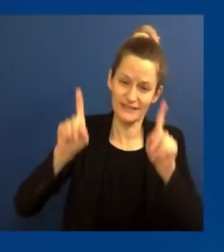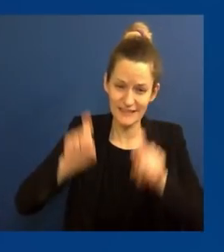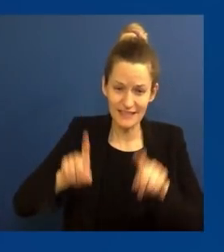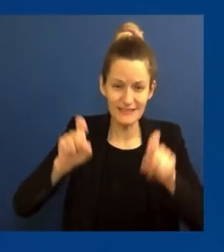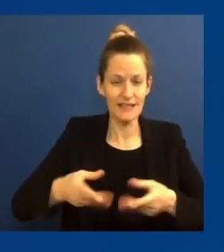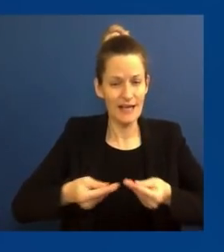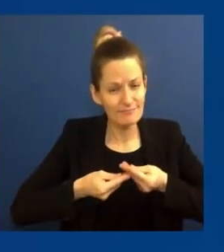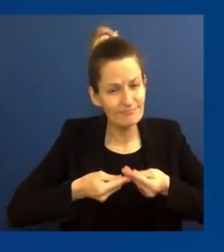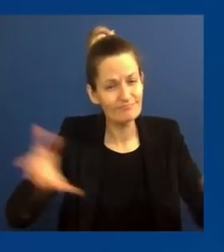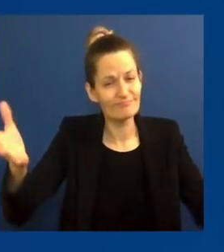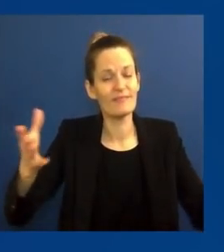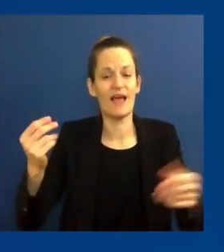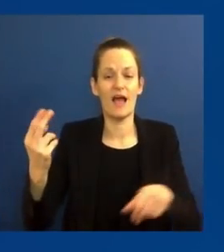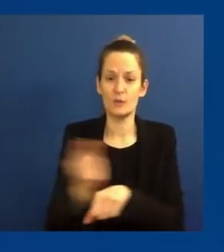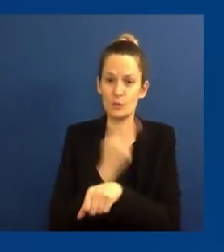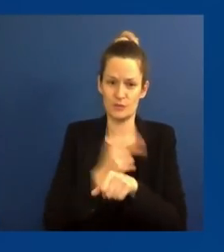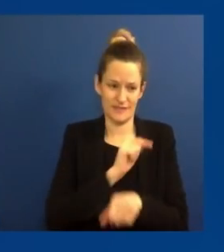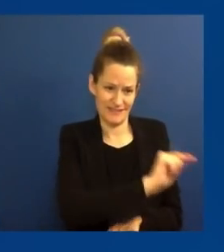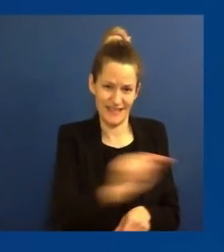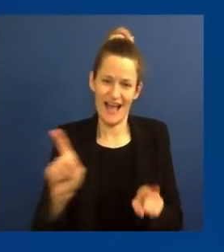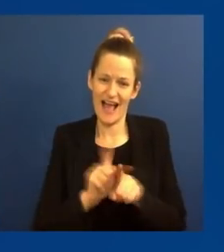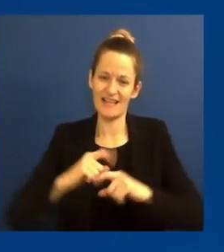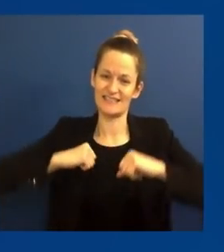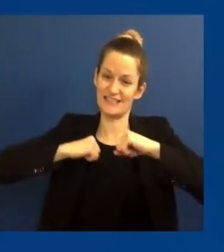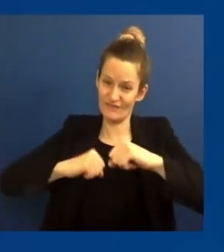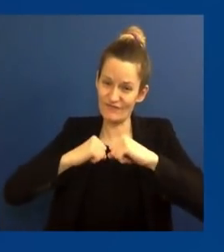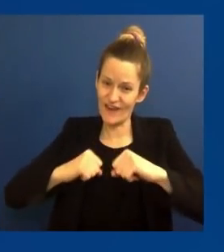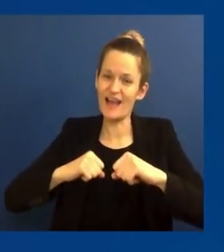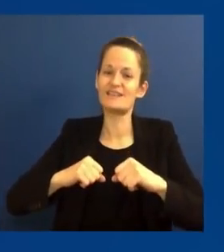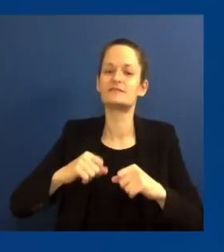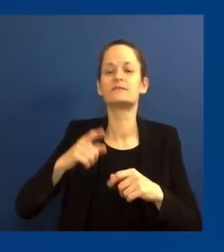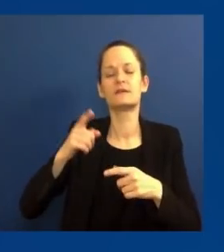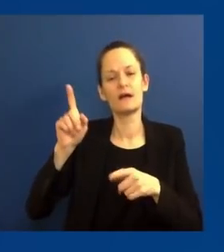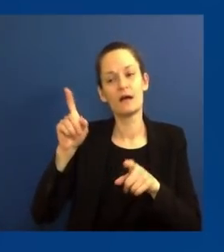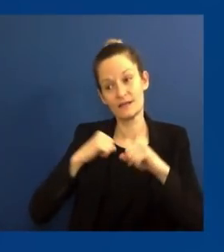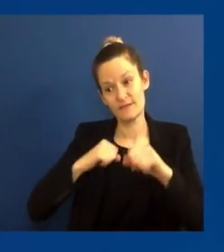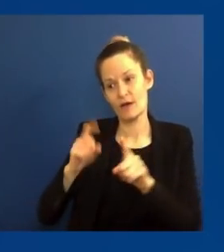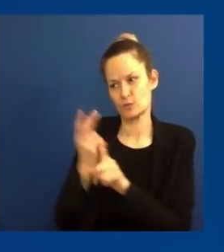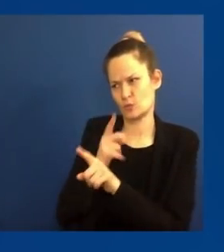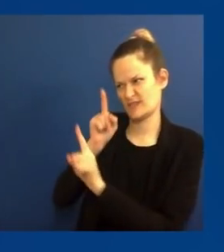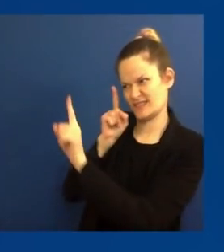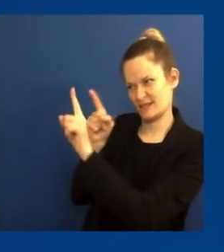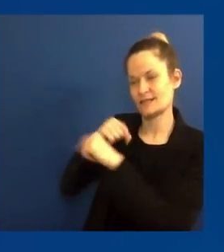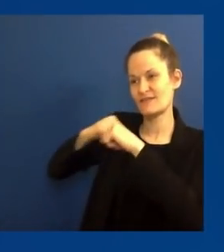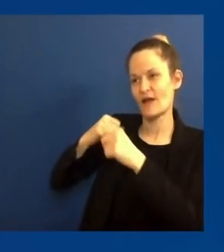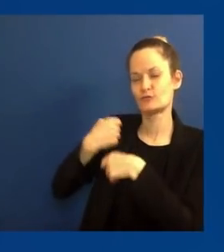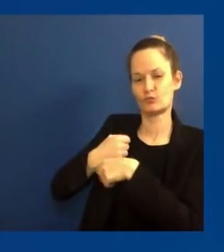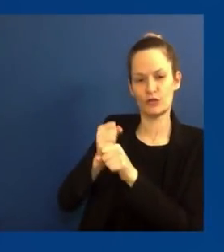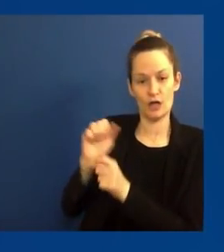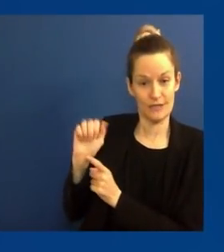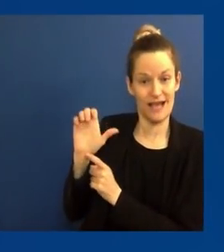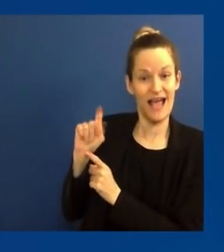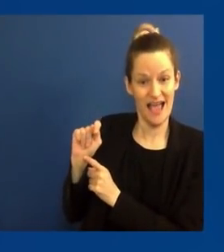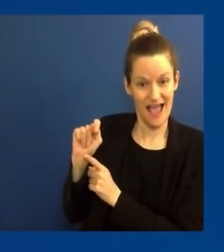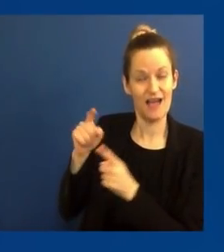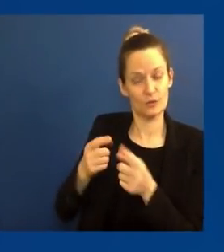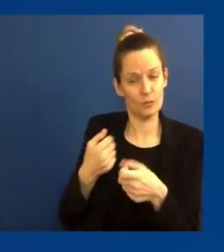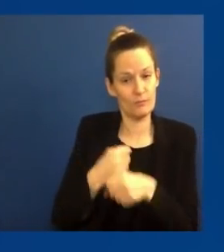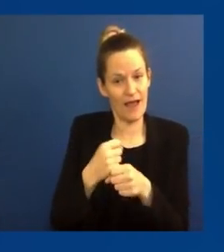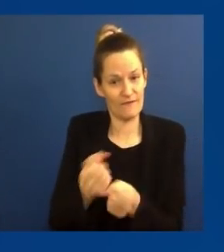And we've created new streamlined pathways to get tests authorized more quickly. As a result, we've gone from zero at-home tests